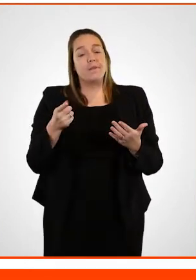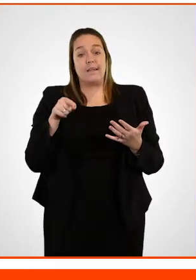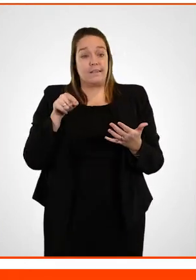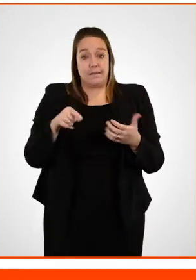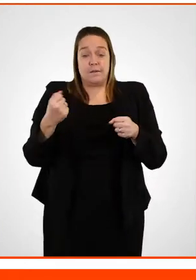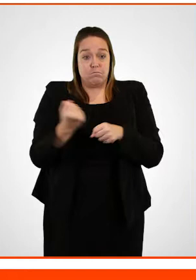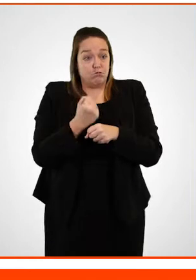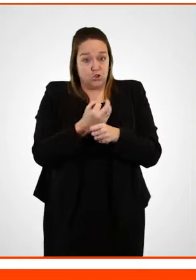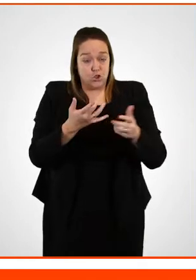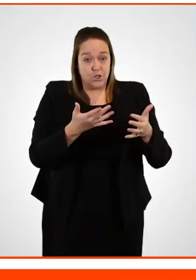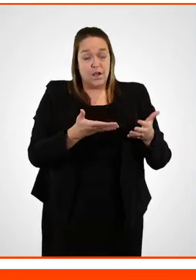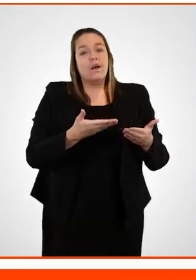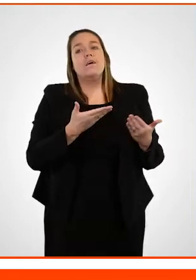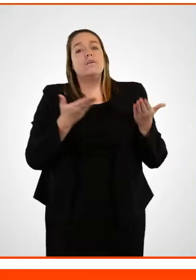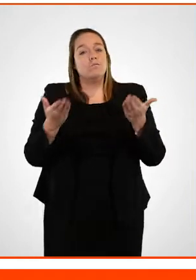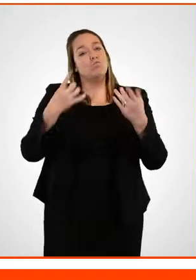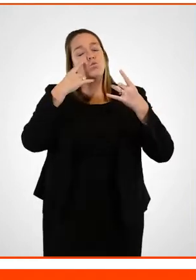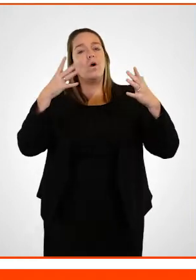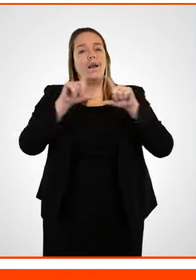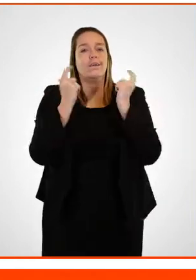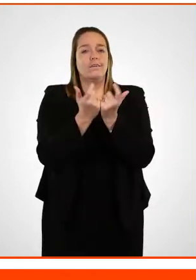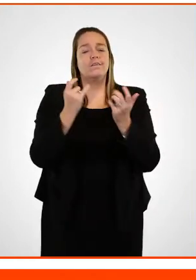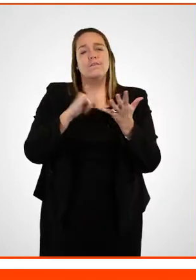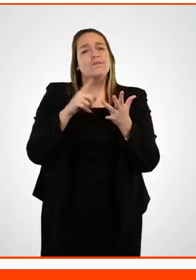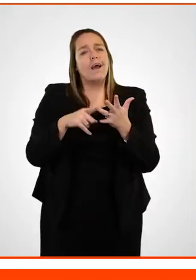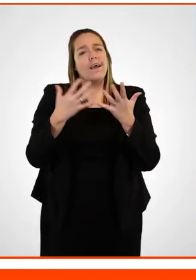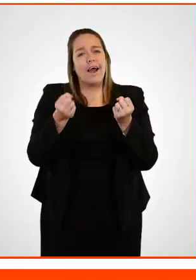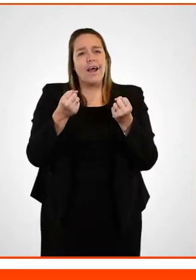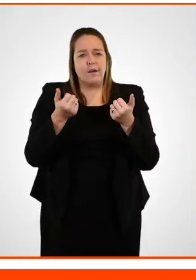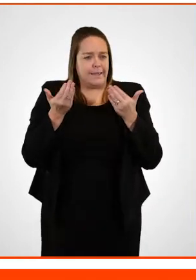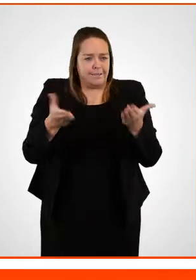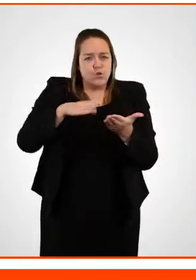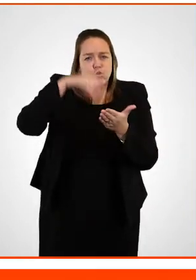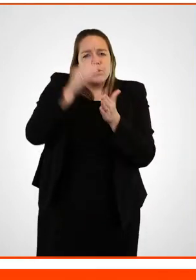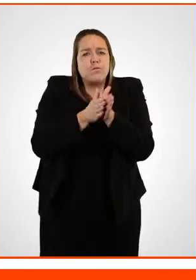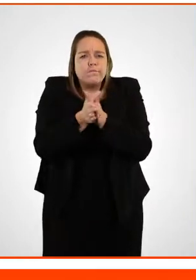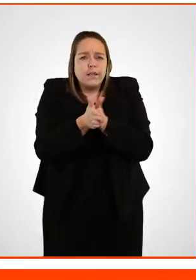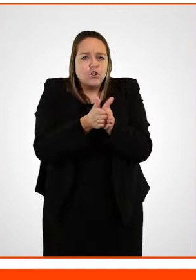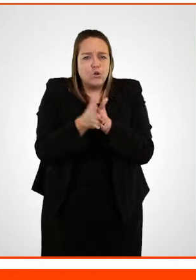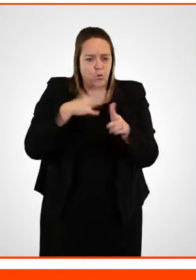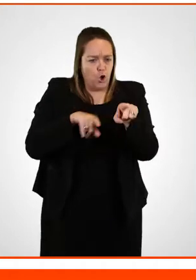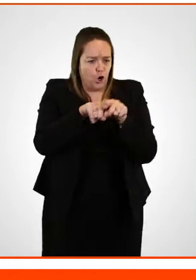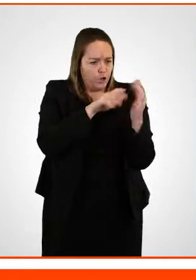and then we put it on for the rest of the class. So there's a real motivation for learning these skills